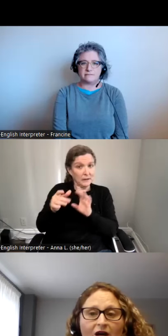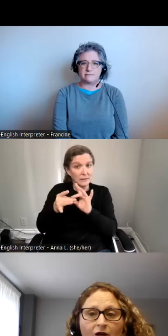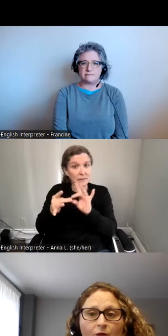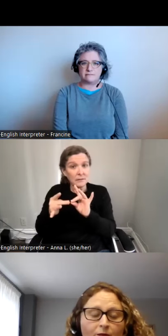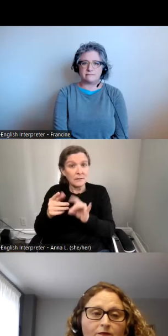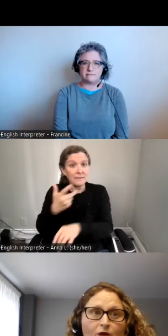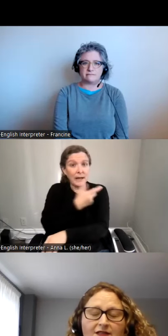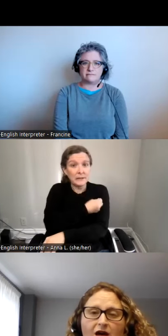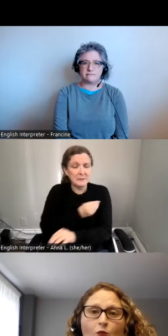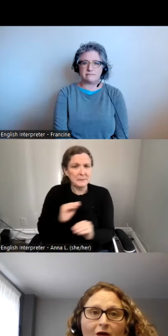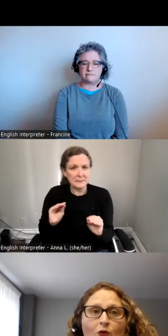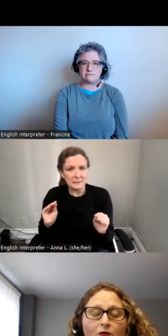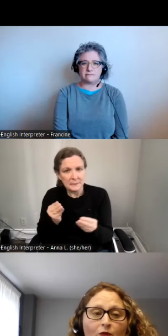hear often as well is that there's no talk of vaccination